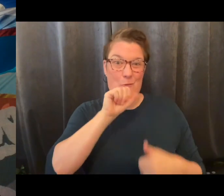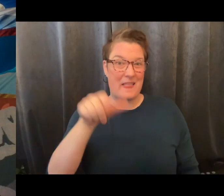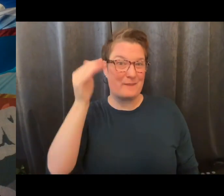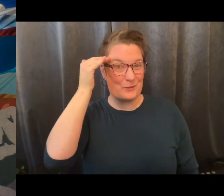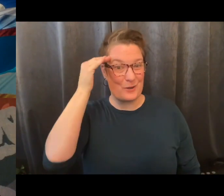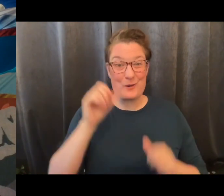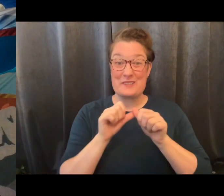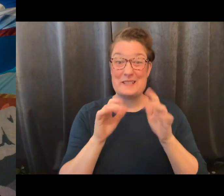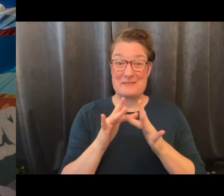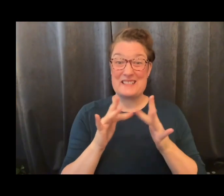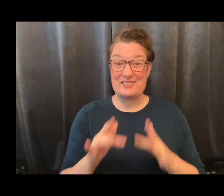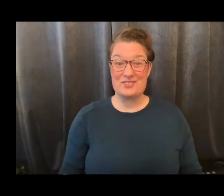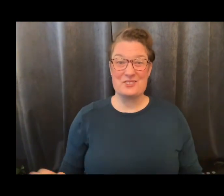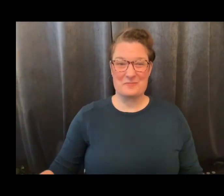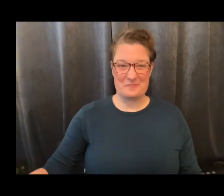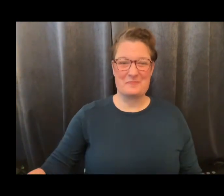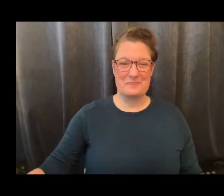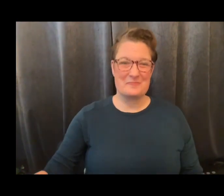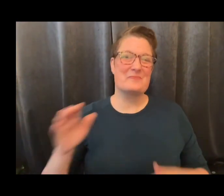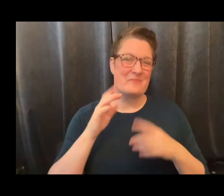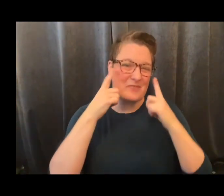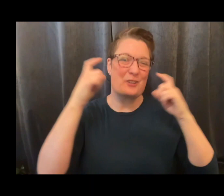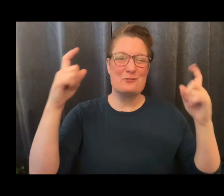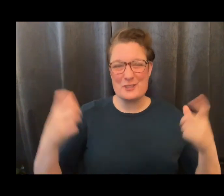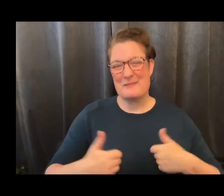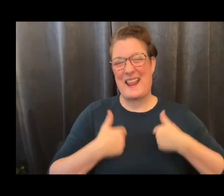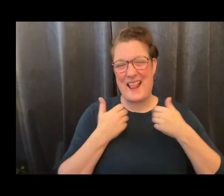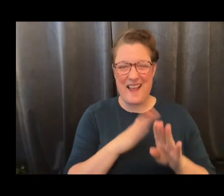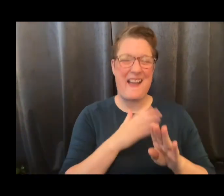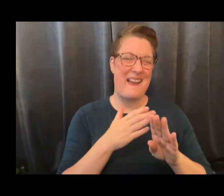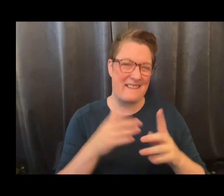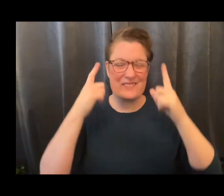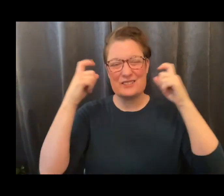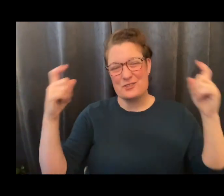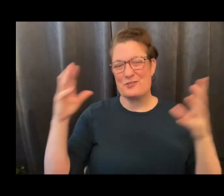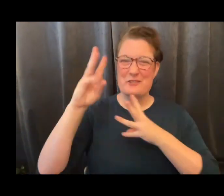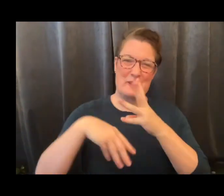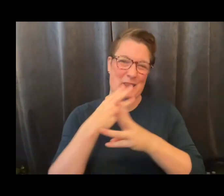Dream it alive. Dreaming the World to Come.